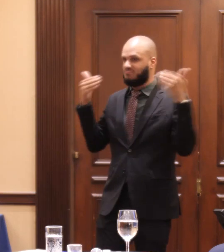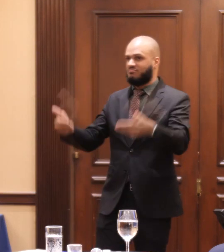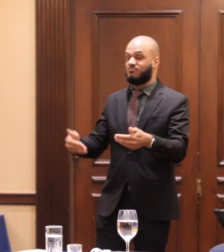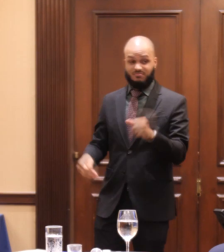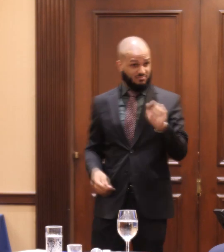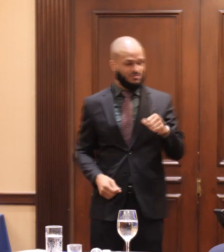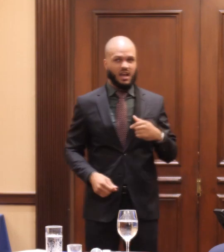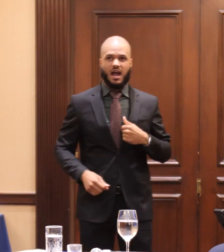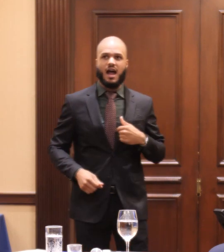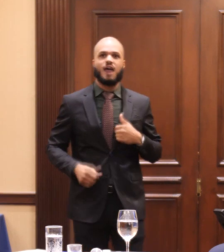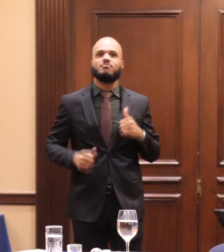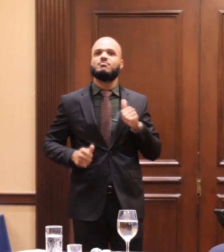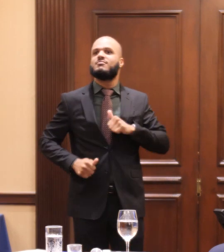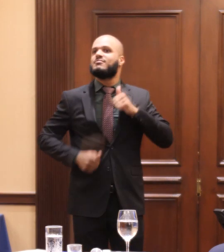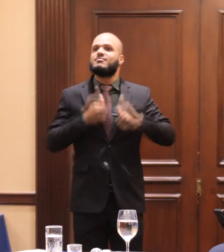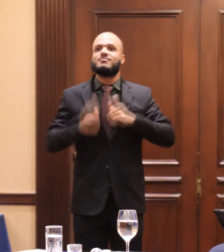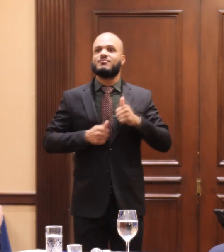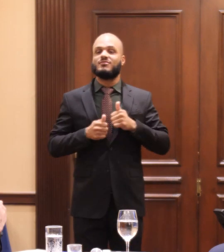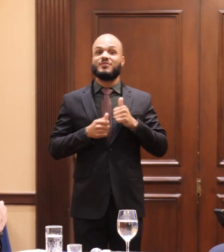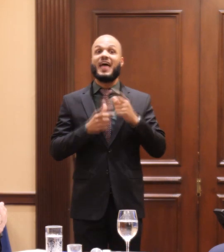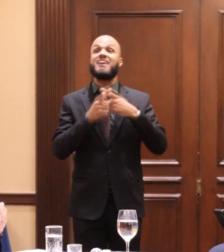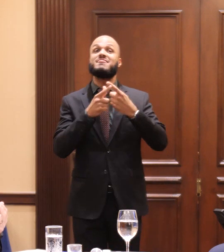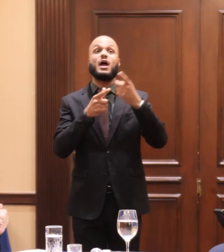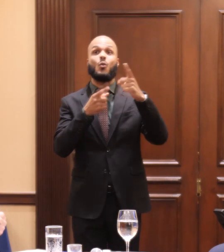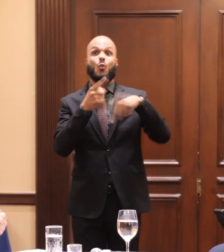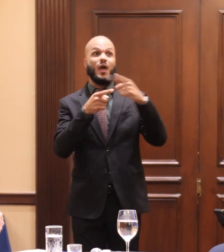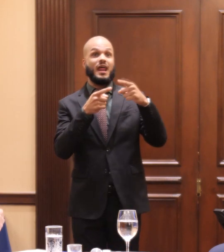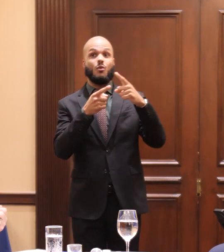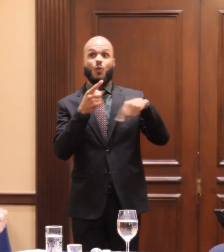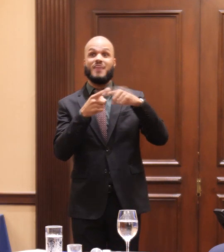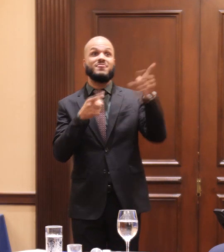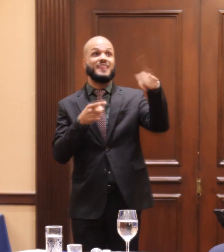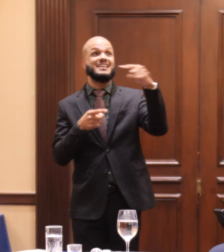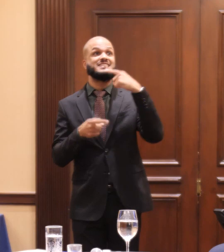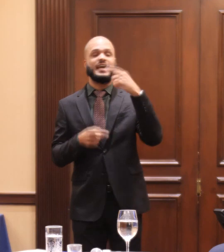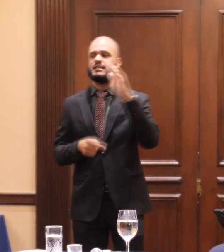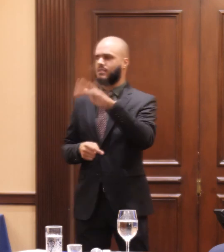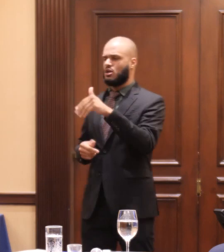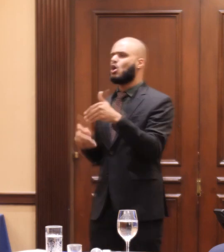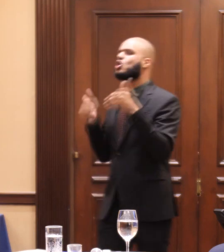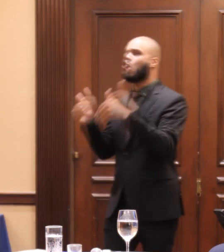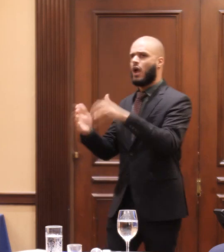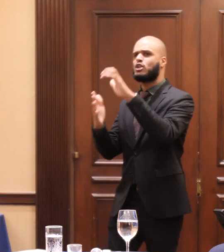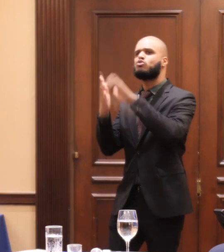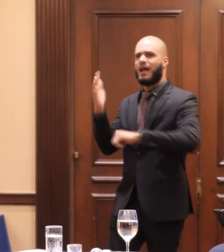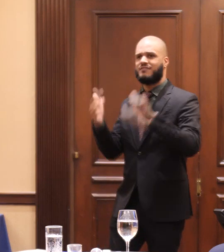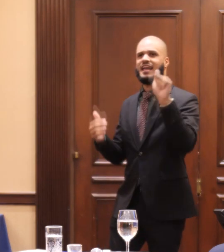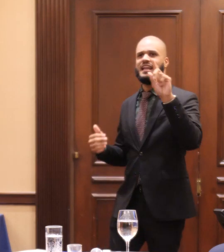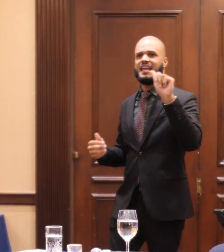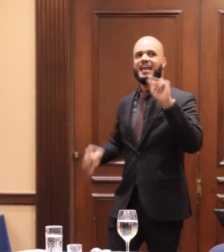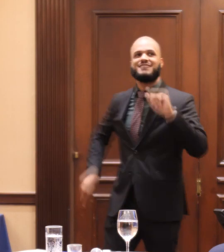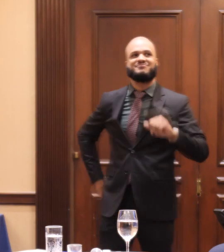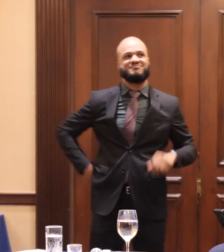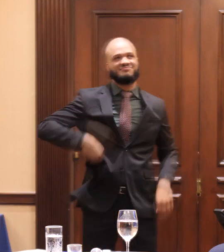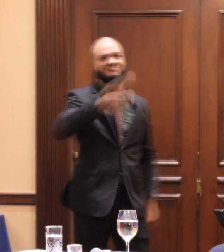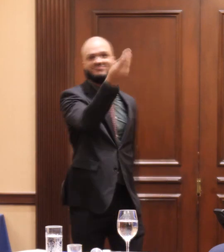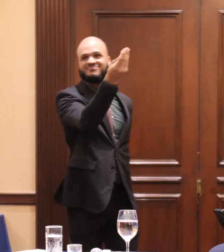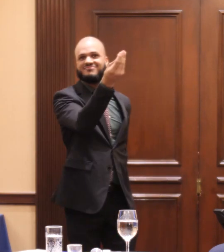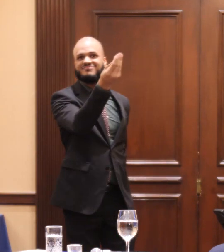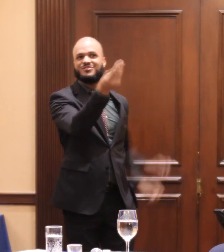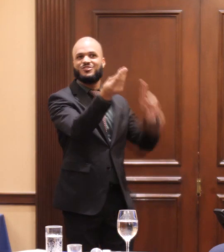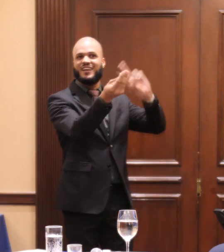say draft an ADA, I had it. There it is. I had to still explain it to them and work with them